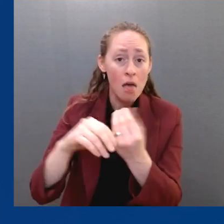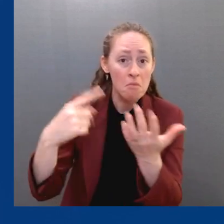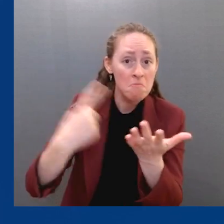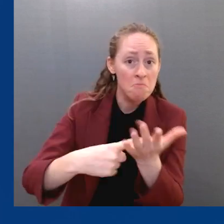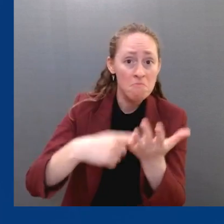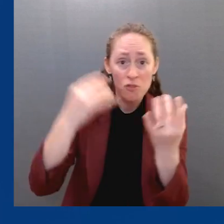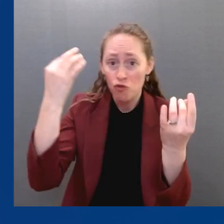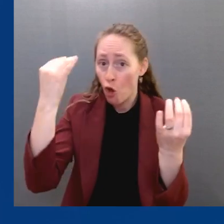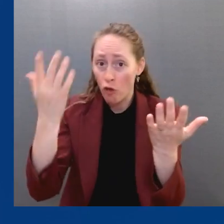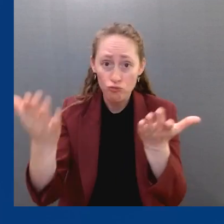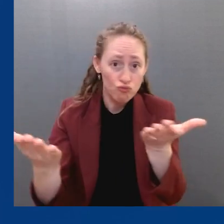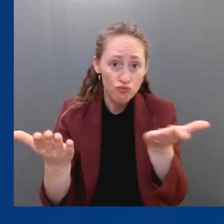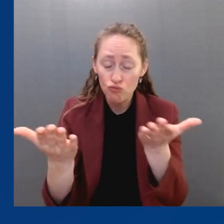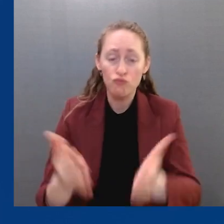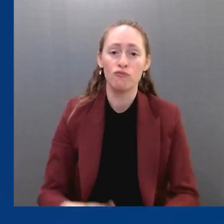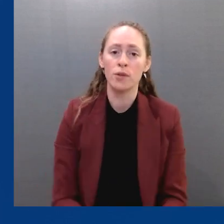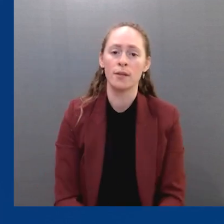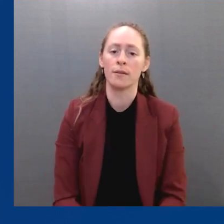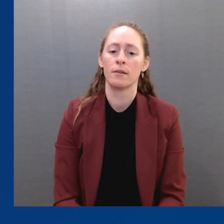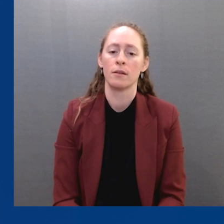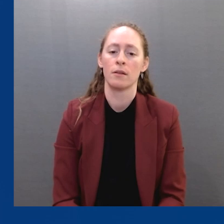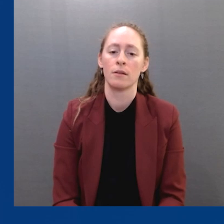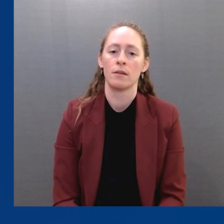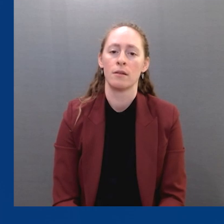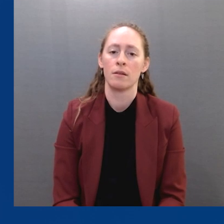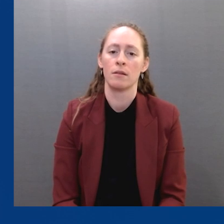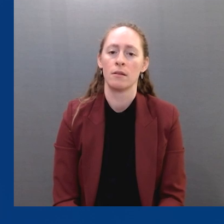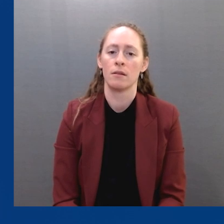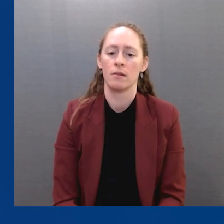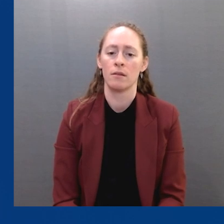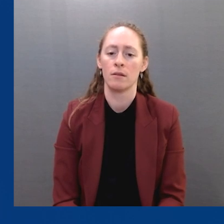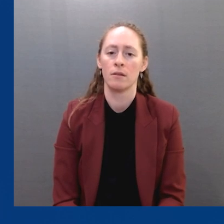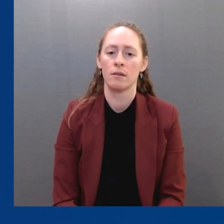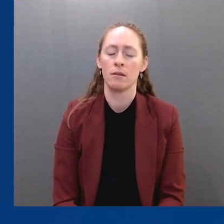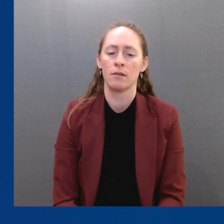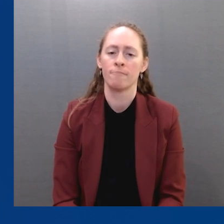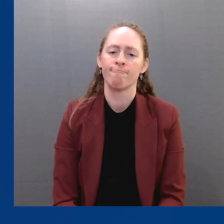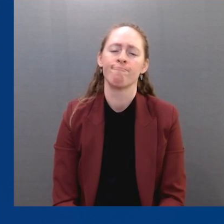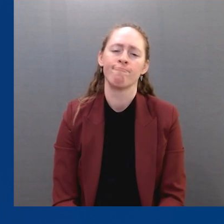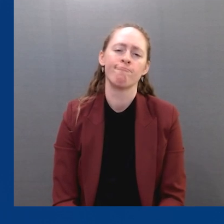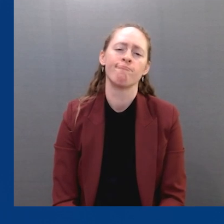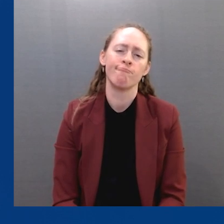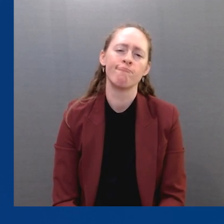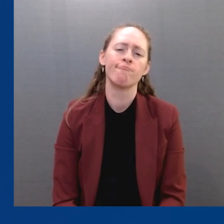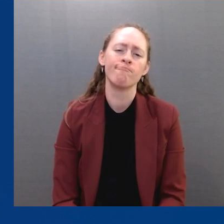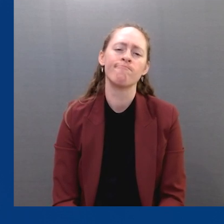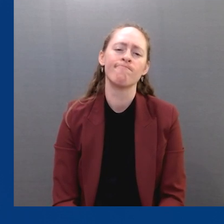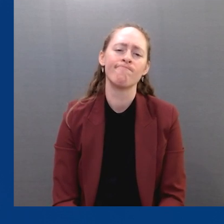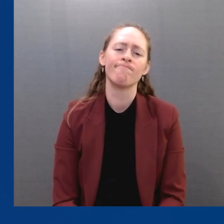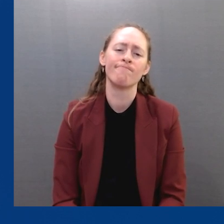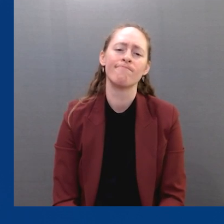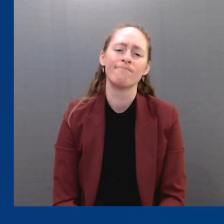Dr. Fauci: You know, it's a situation of relative number. I mean, even though, as Michelle and I have said,